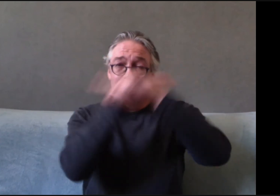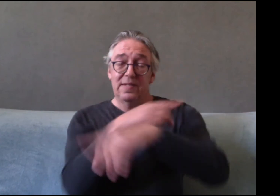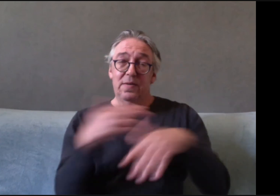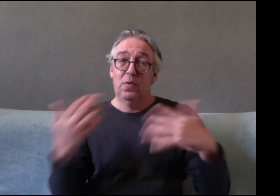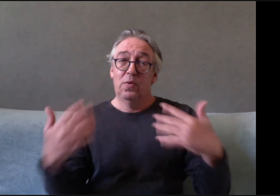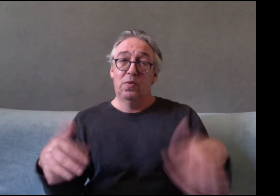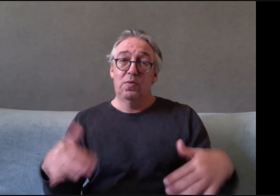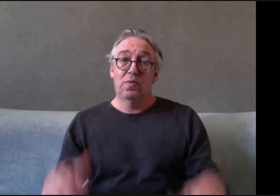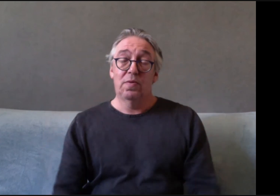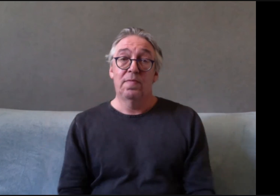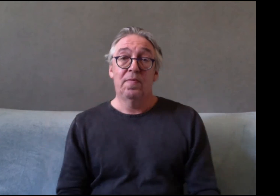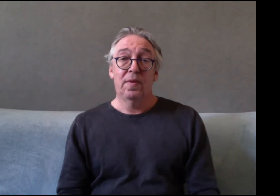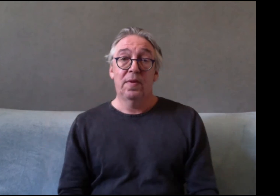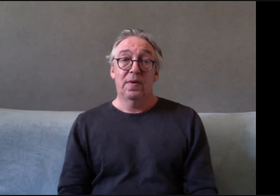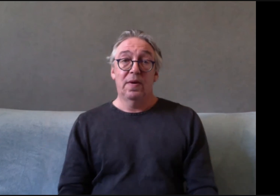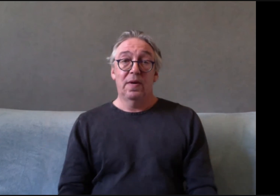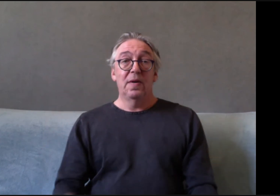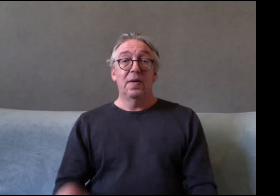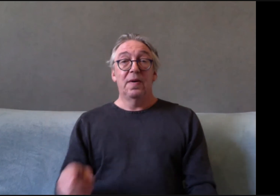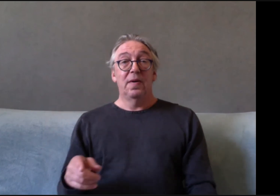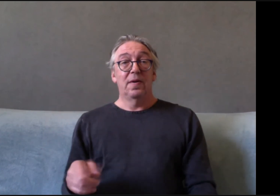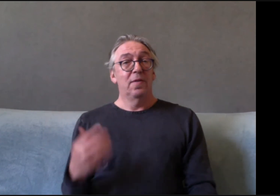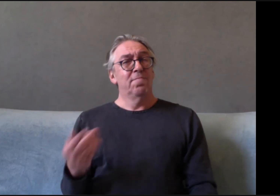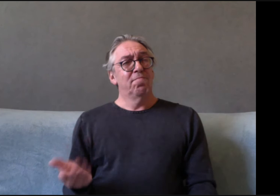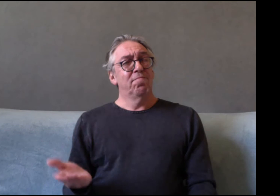my colleague Pilar was telling a bit about that,